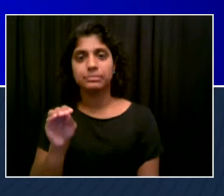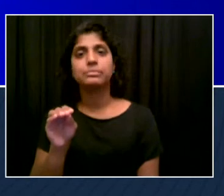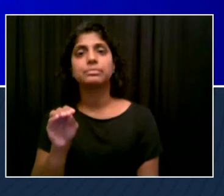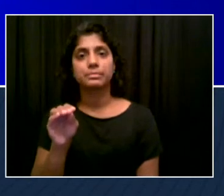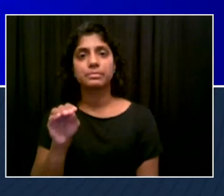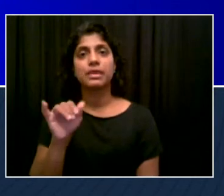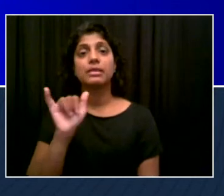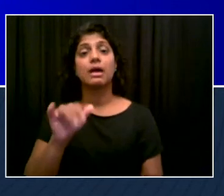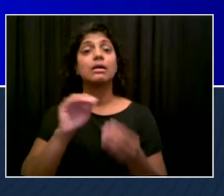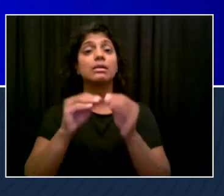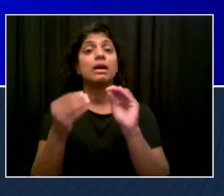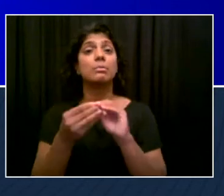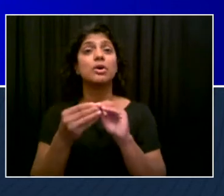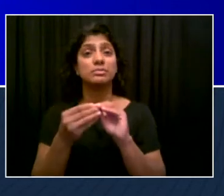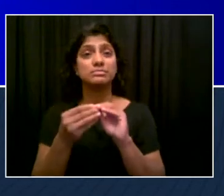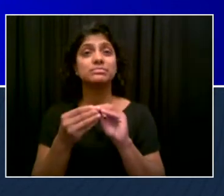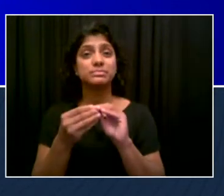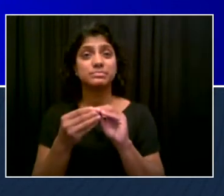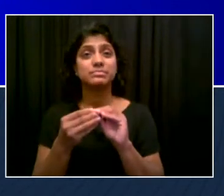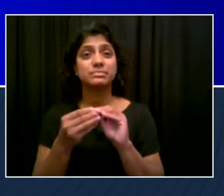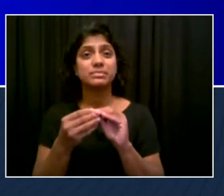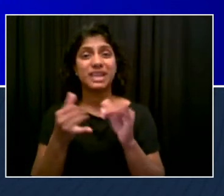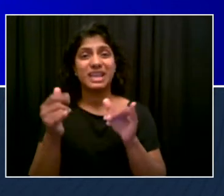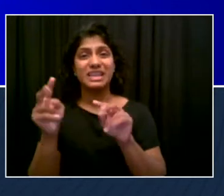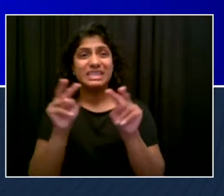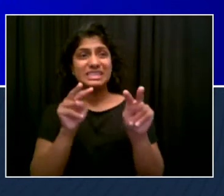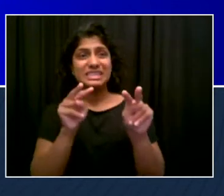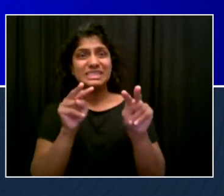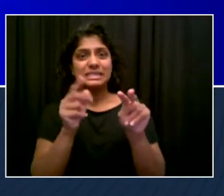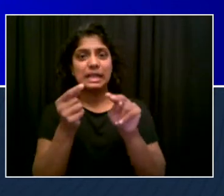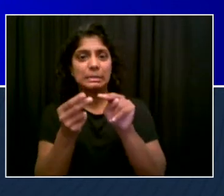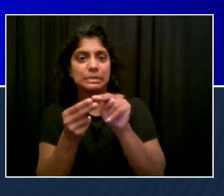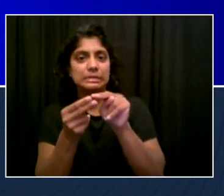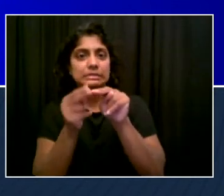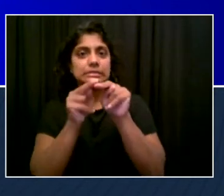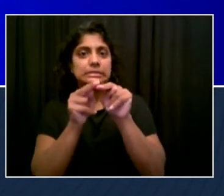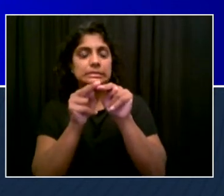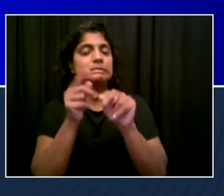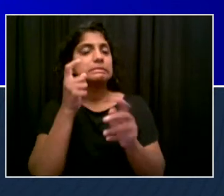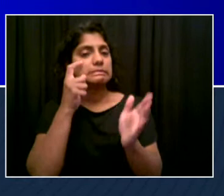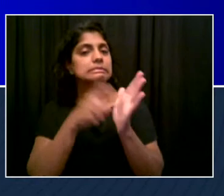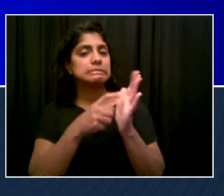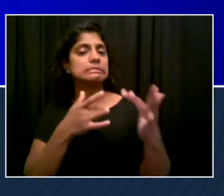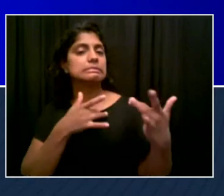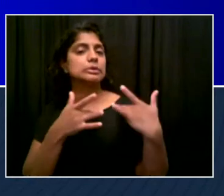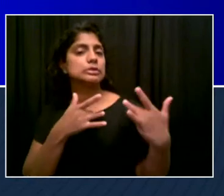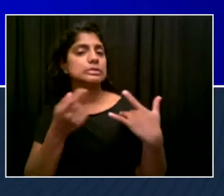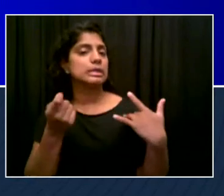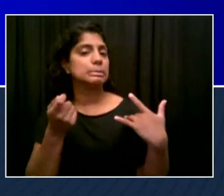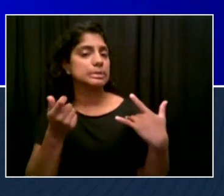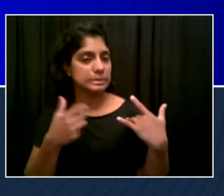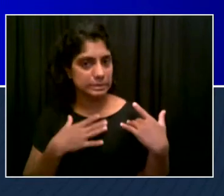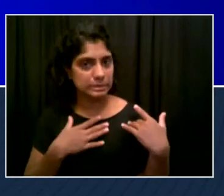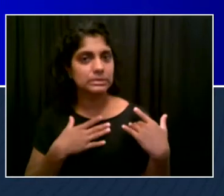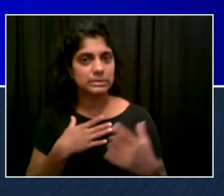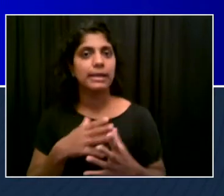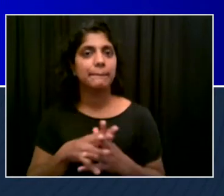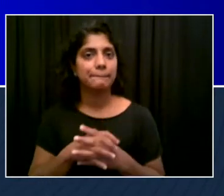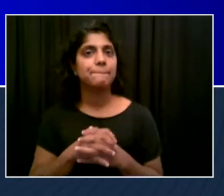WE WIL LSTOP WE WILL TALK ABOUT THES IENDICATORS